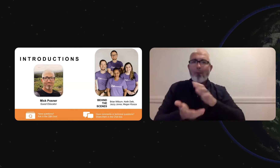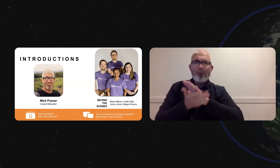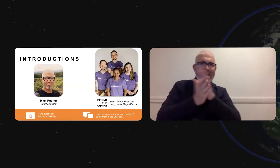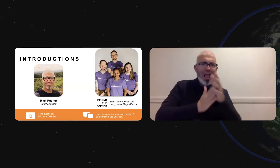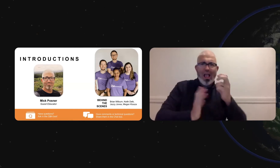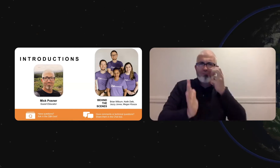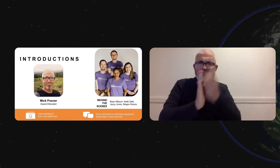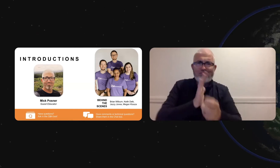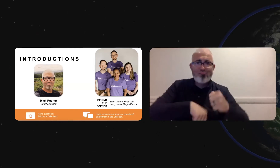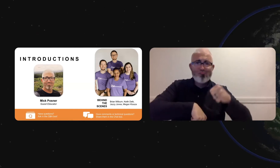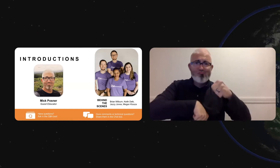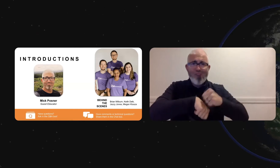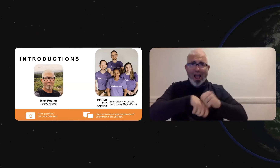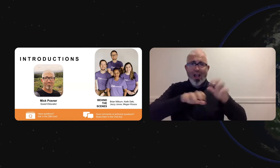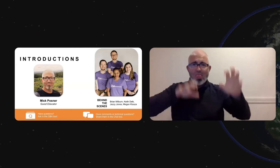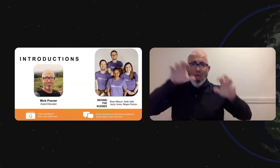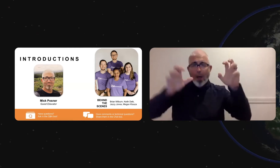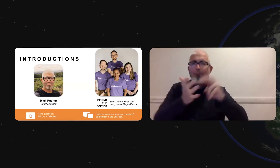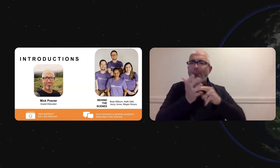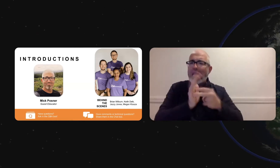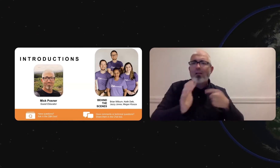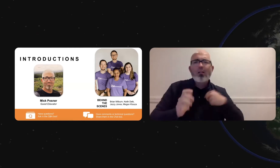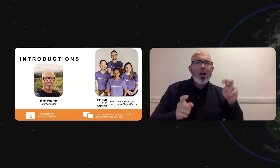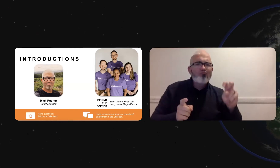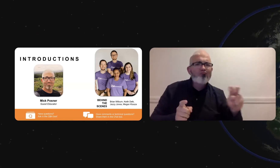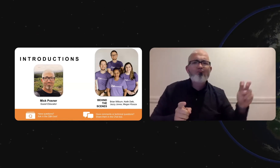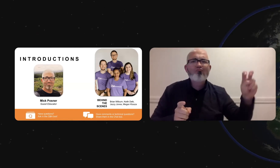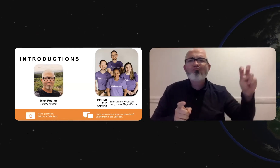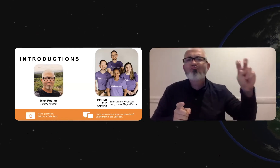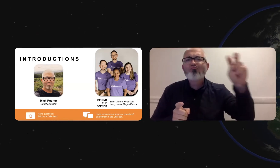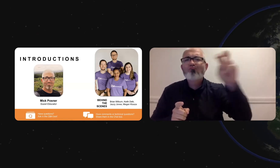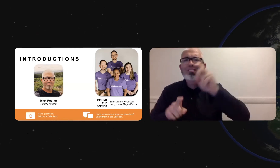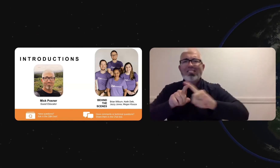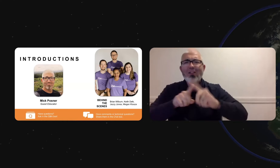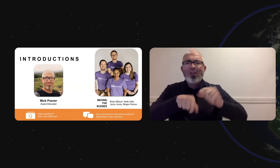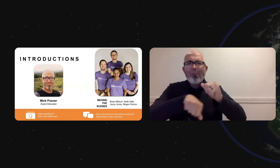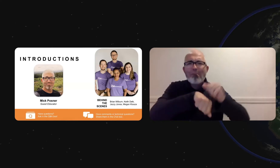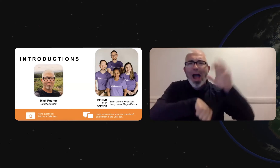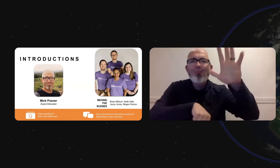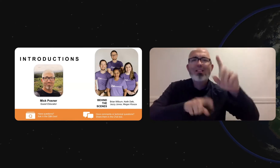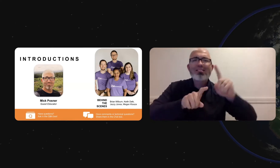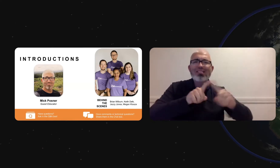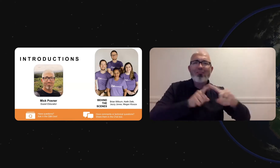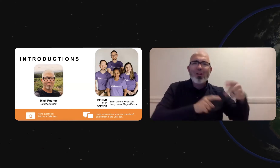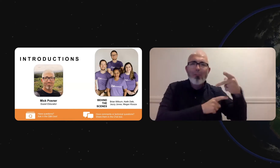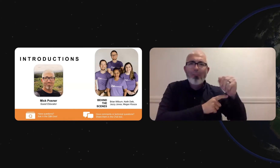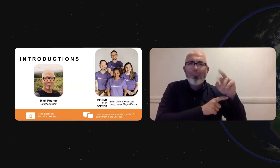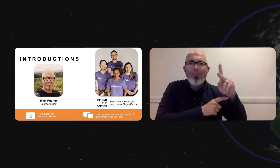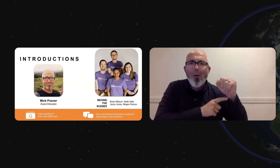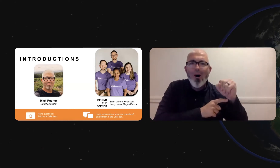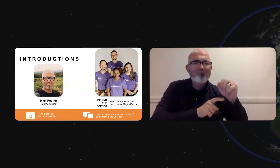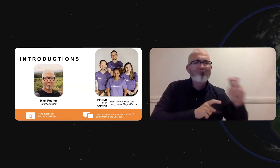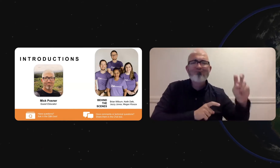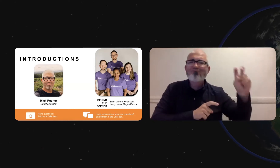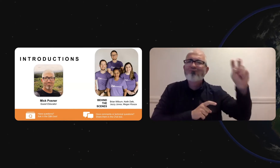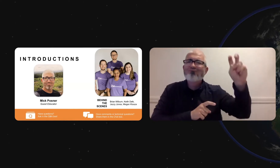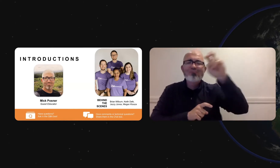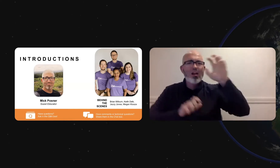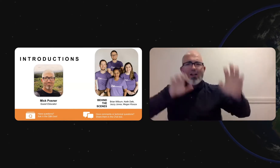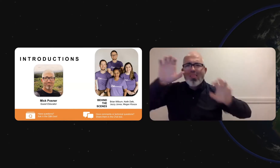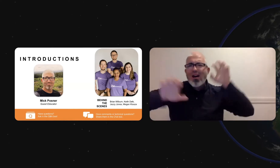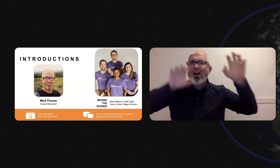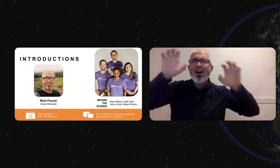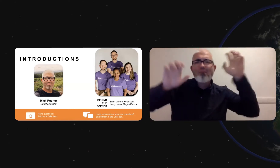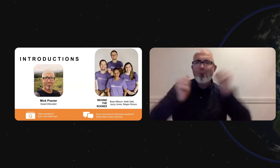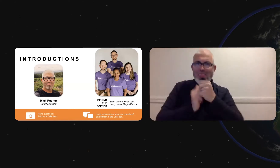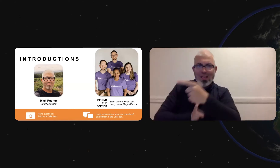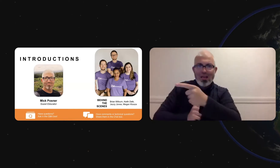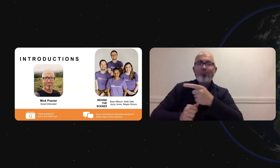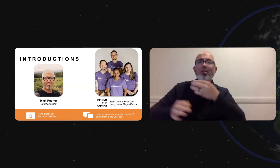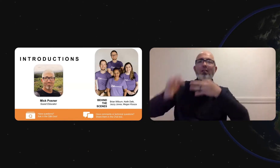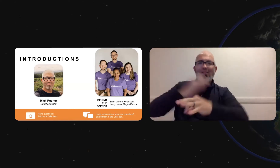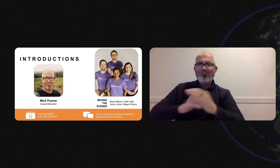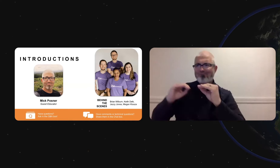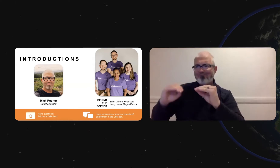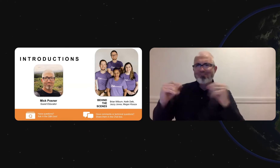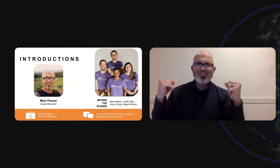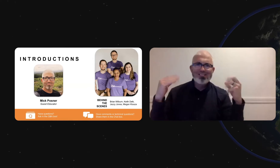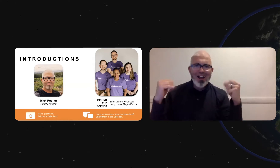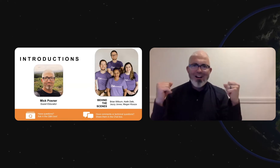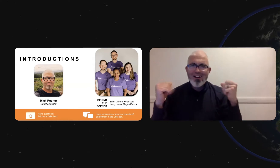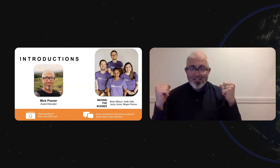I began traveling and climbing around the country with him, teaching him sign language